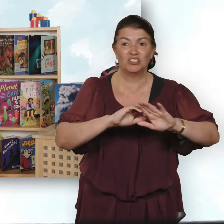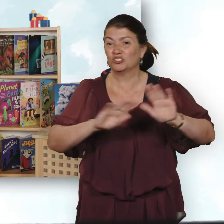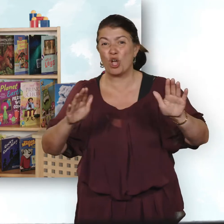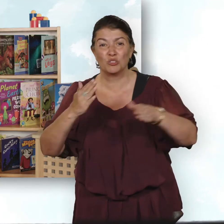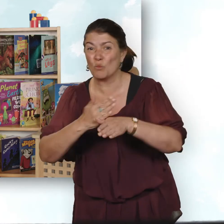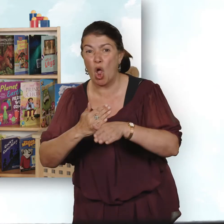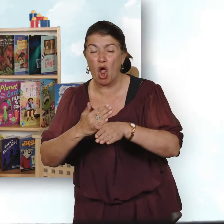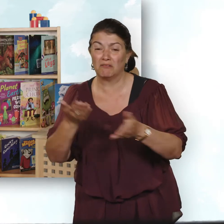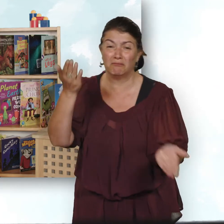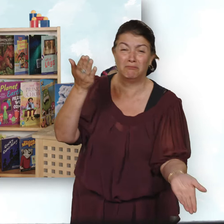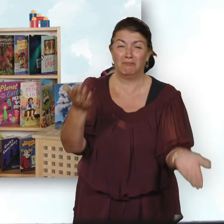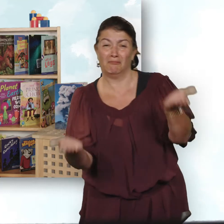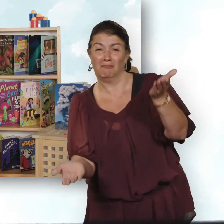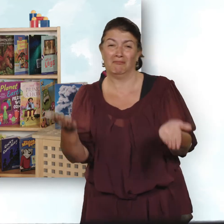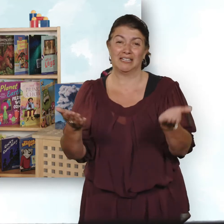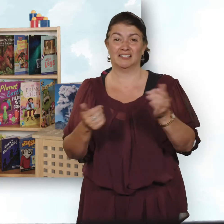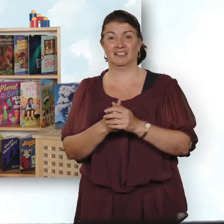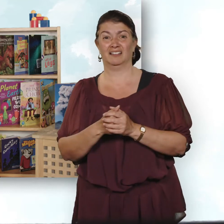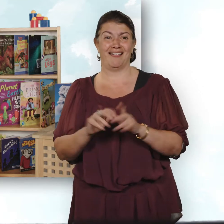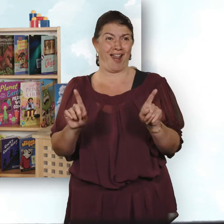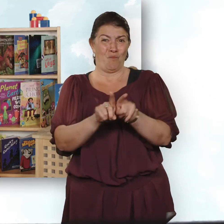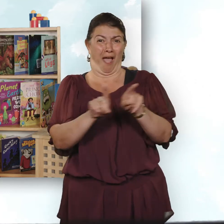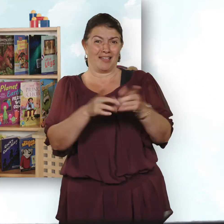don’t work. We’ll just have to invent something else.”